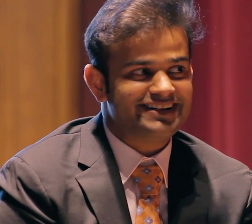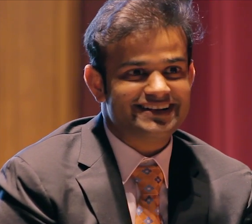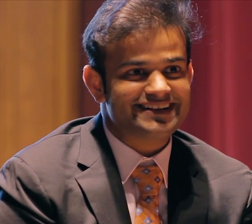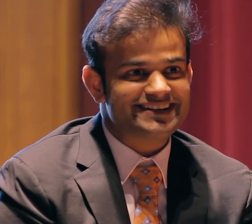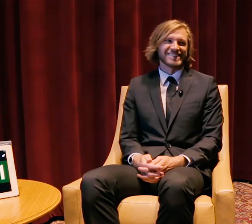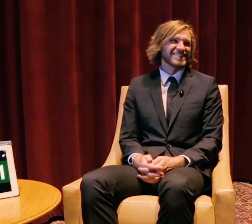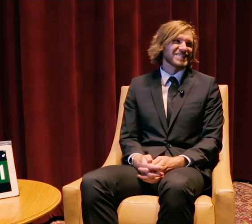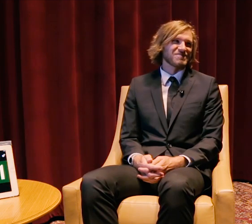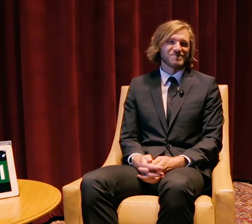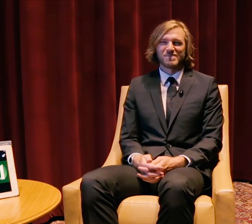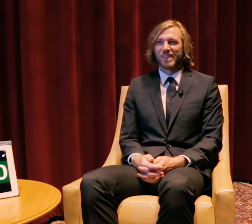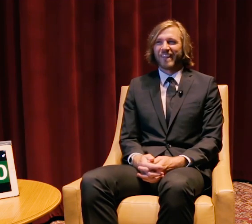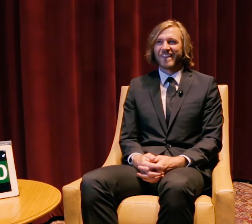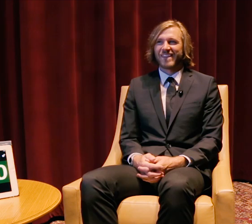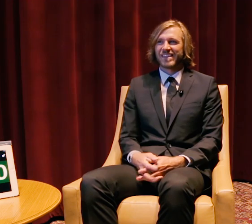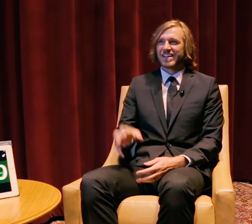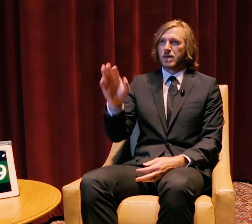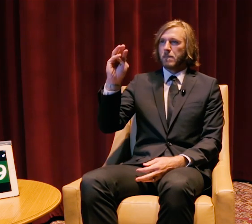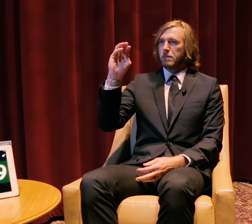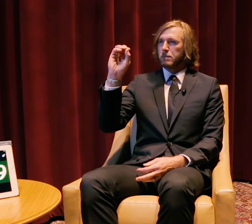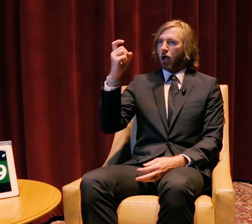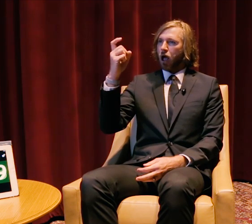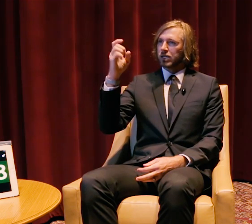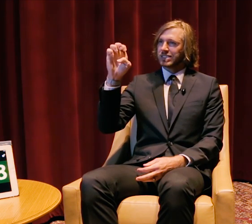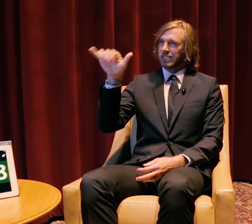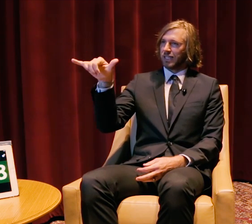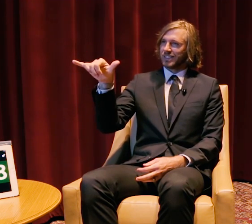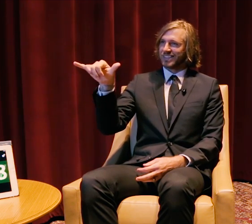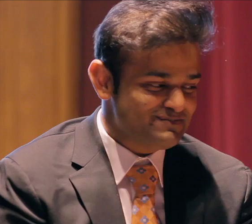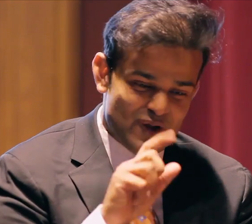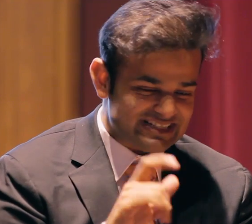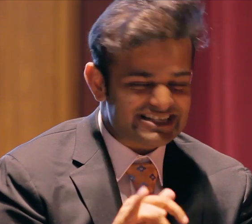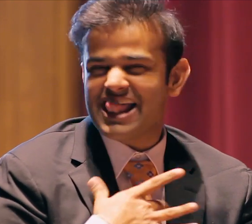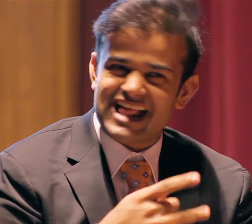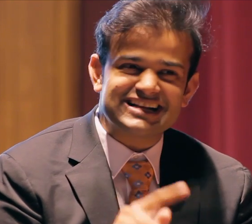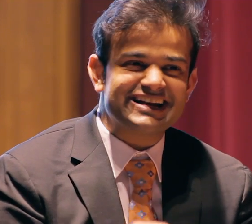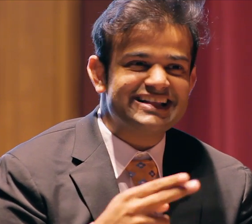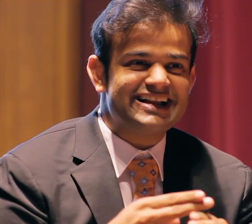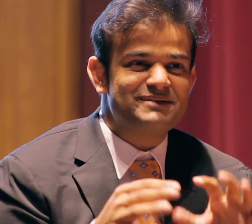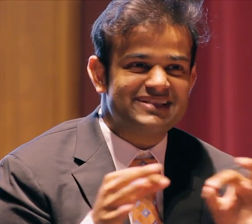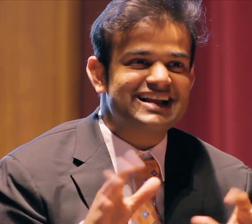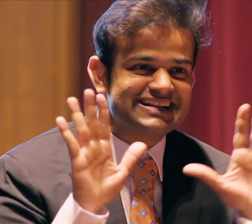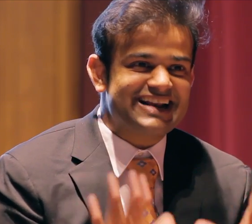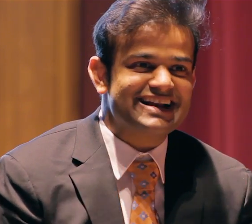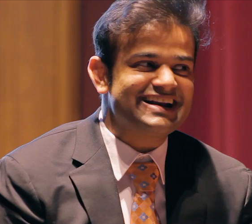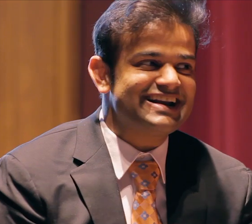We have 20 seconds left. Moxie. [Vai] Moxie? I like it!